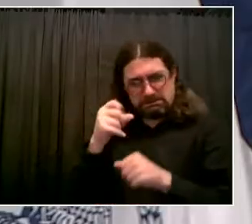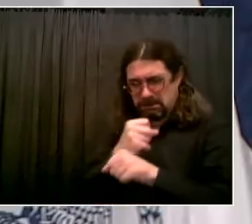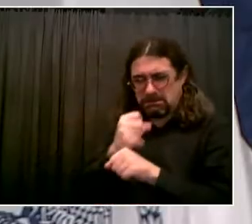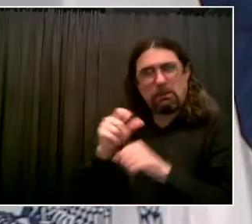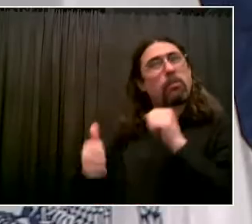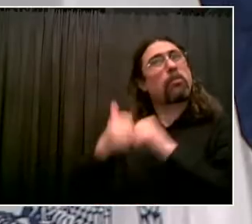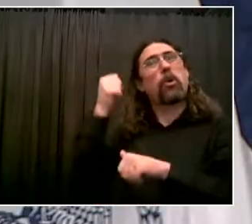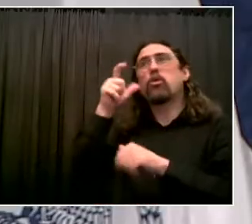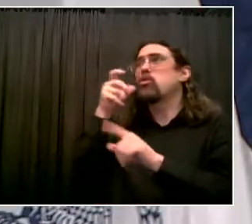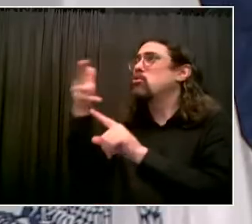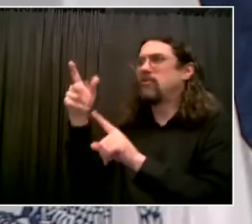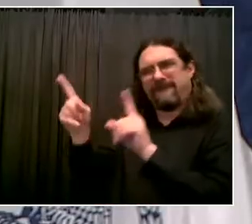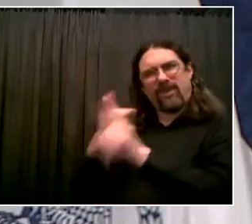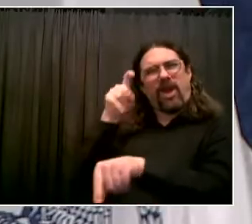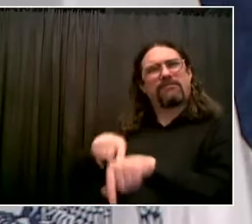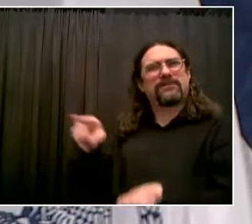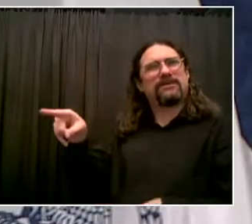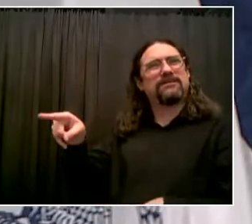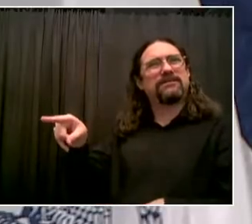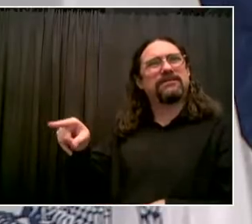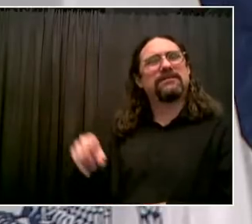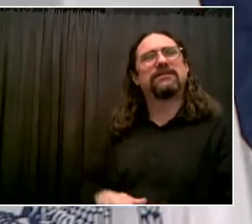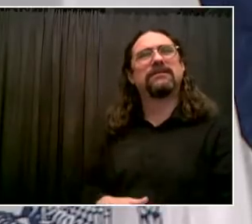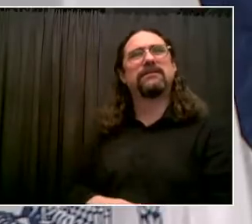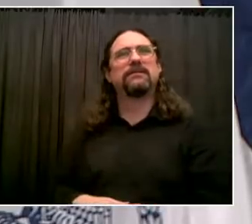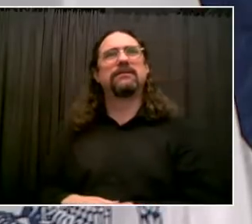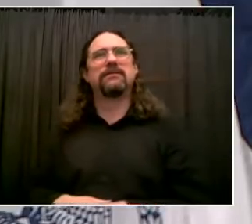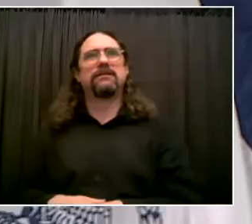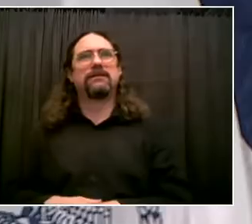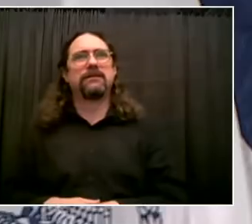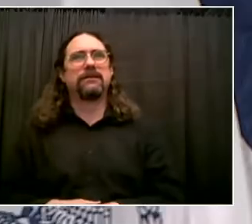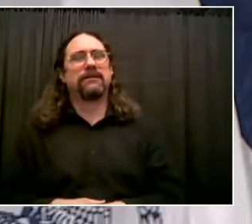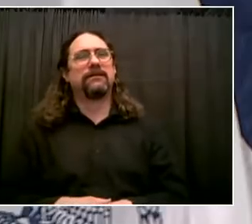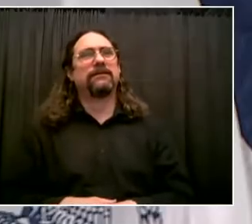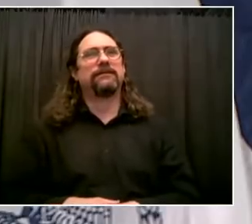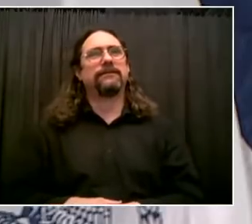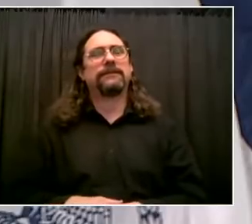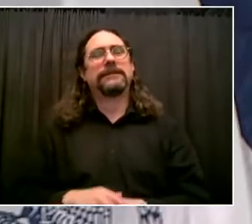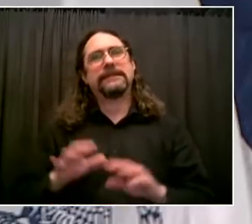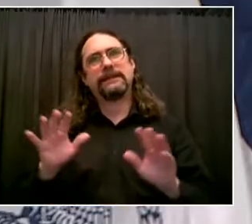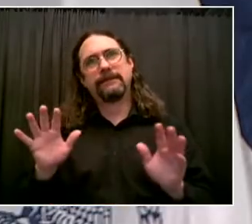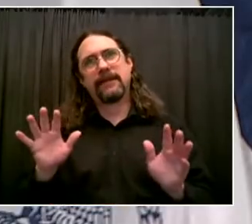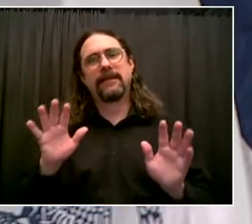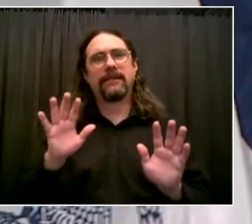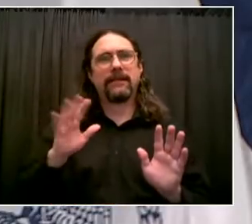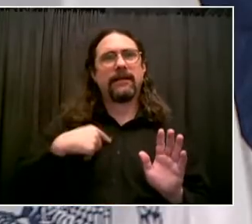AND I DO THINK THE INTERPLAY OF PINPOINT POLICIG,N